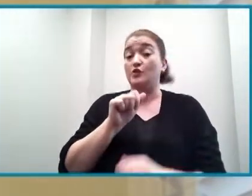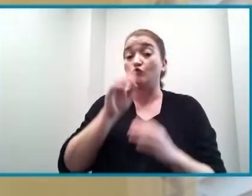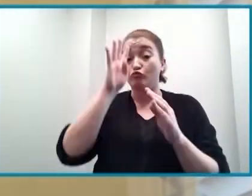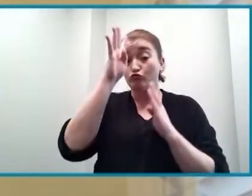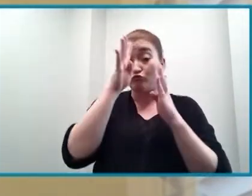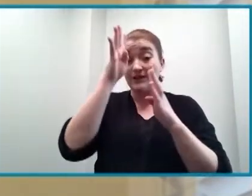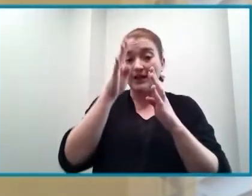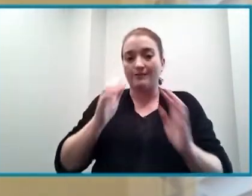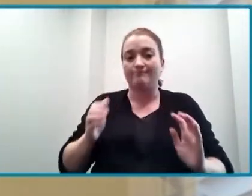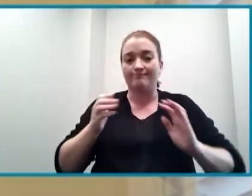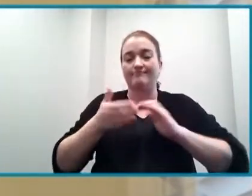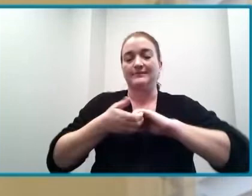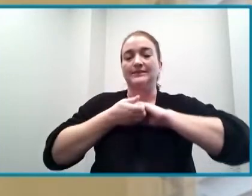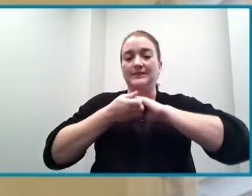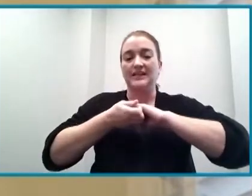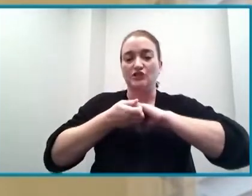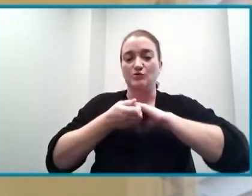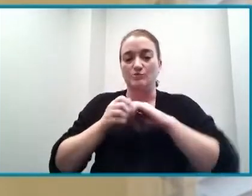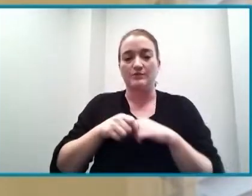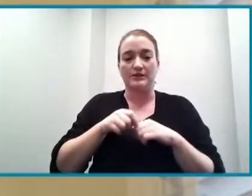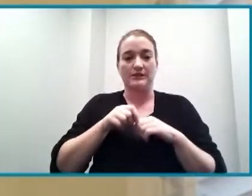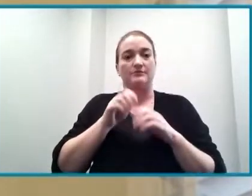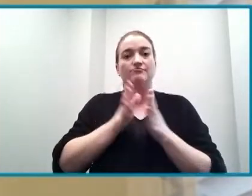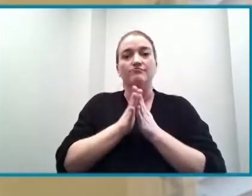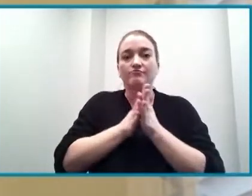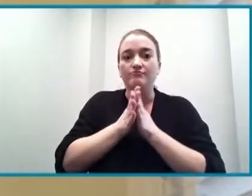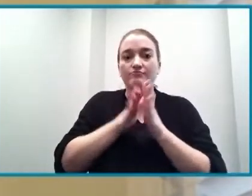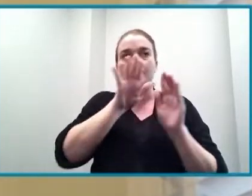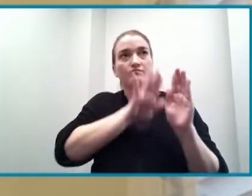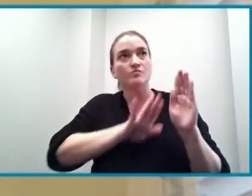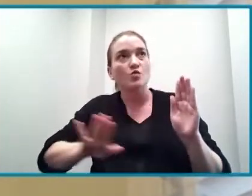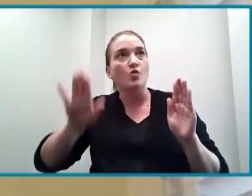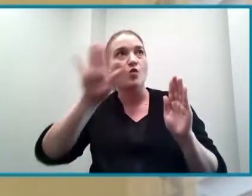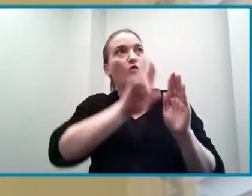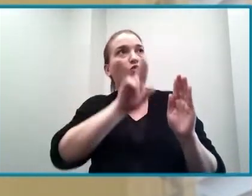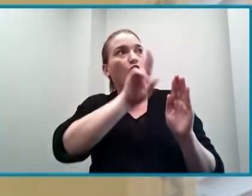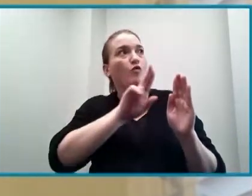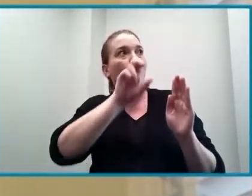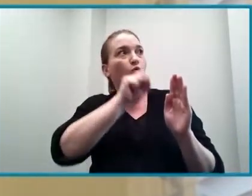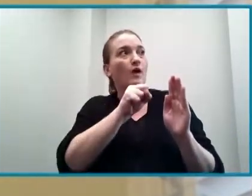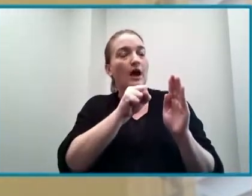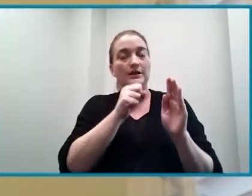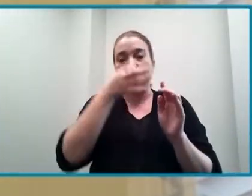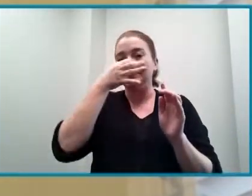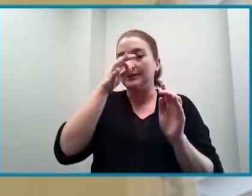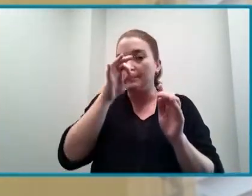They were all over the country in locations near our clinical sites. The projects were varied and diverse,